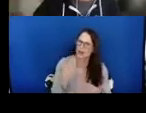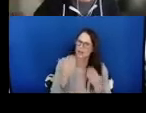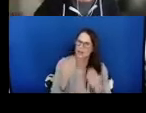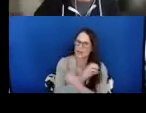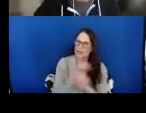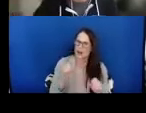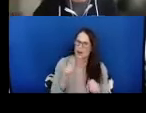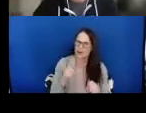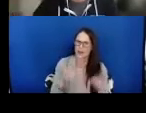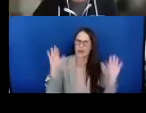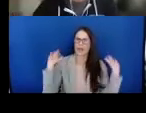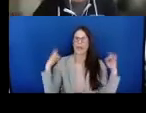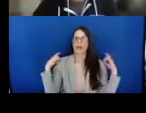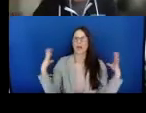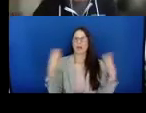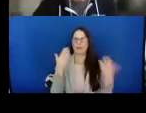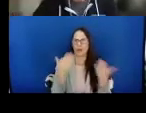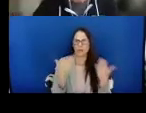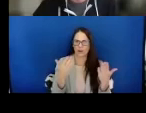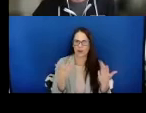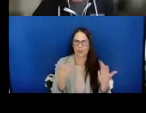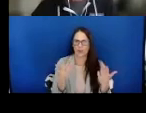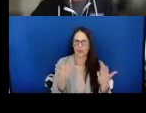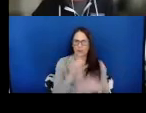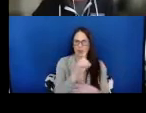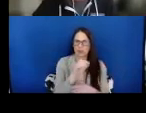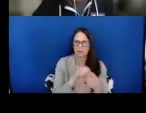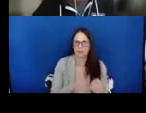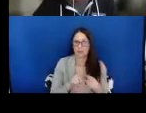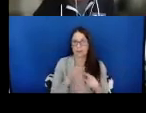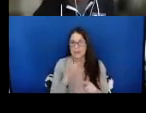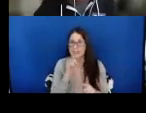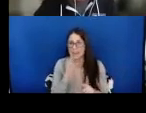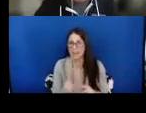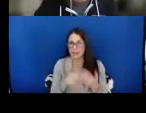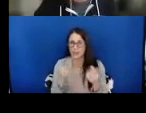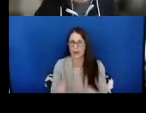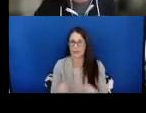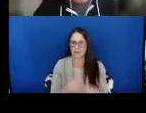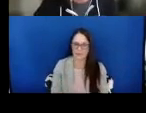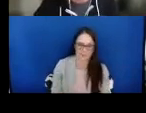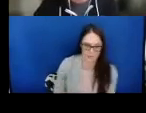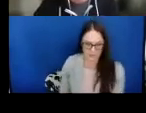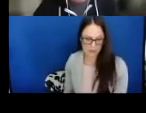them for disabled students, but that's actually what happened. 16:25:51 And so when I was working on this paper.